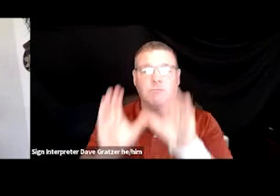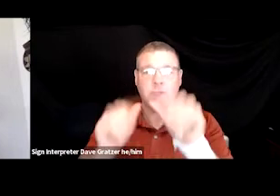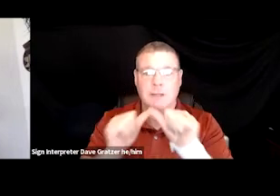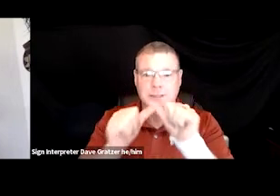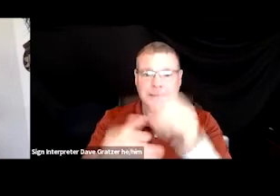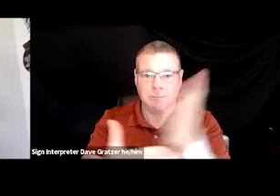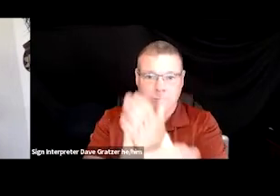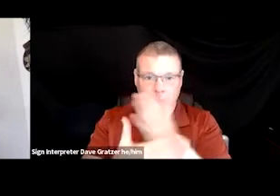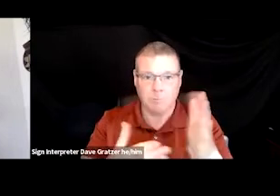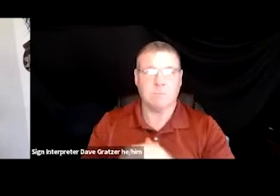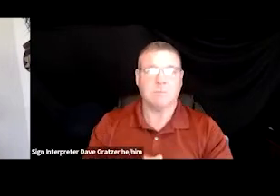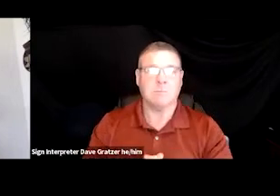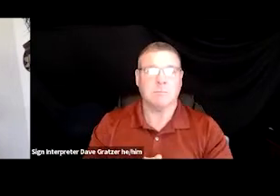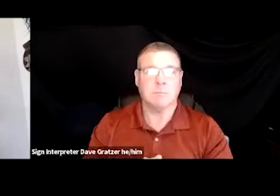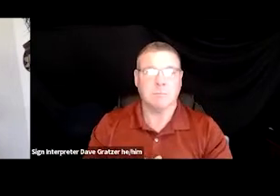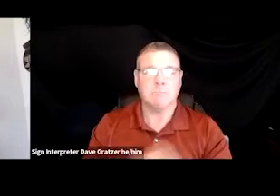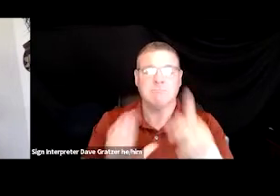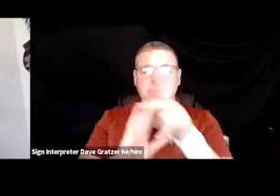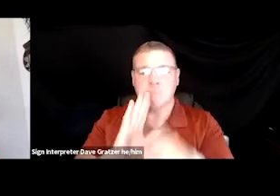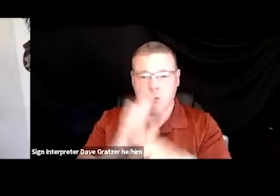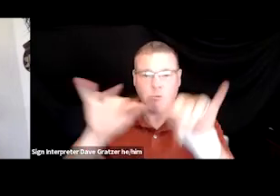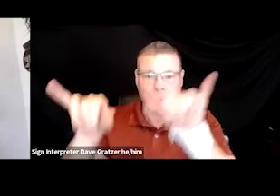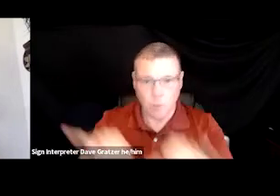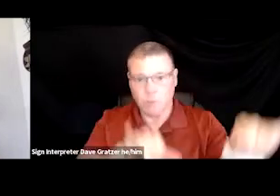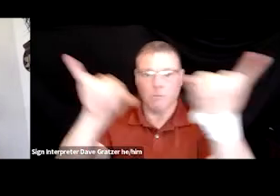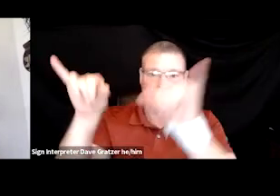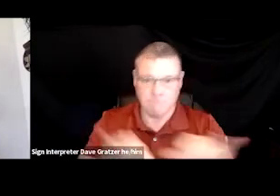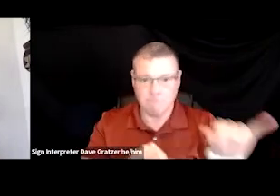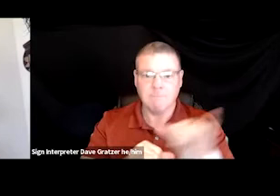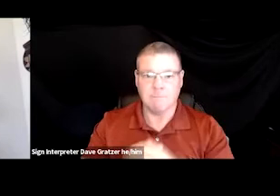unify follow up protocols and so forth, next slide.